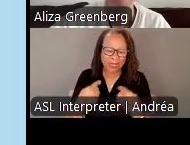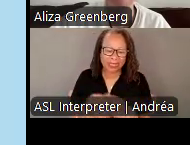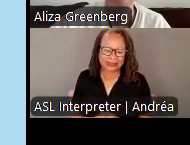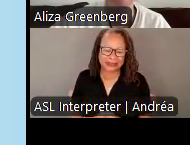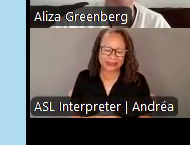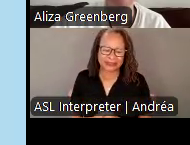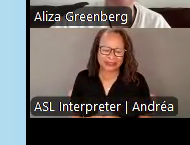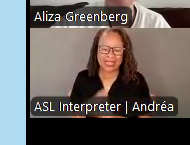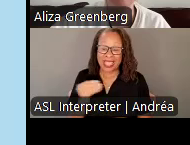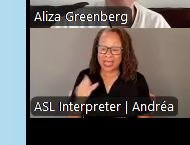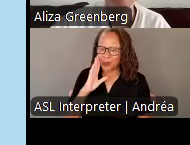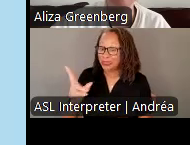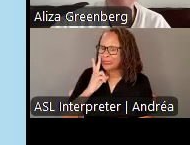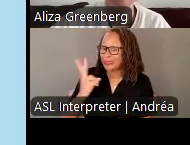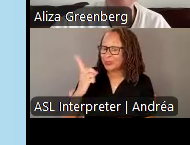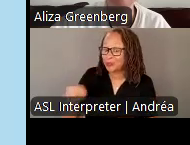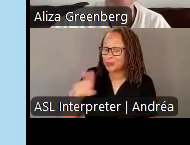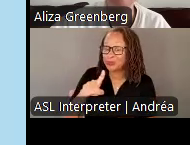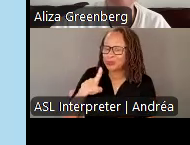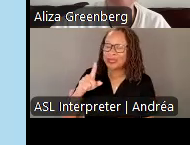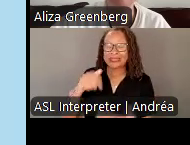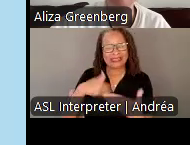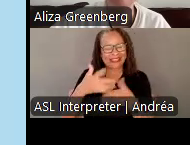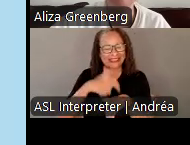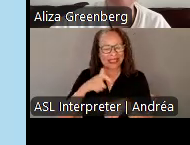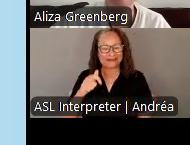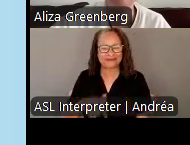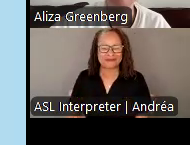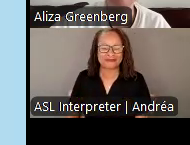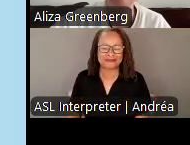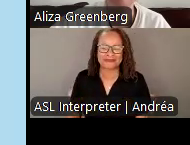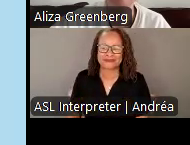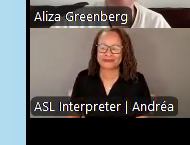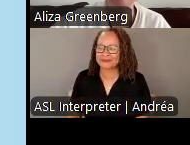And we will see you next time. Cindy, can you show the next slide please?